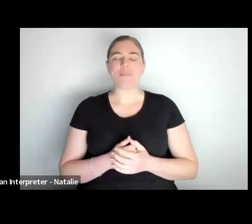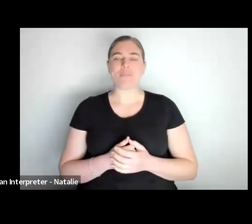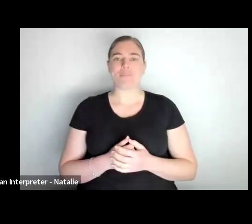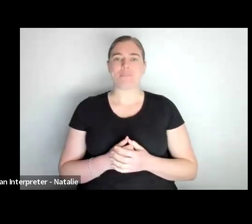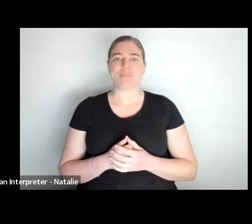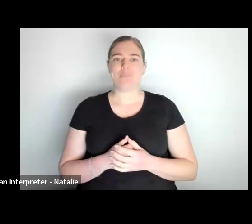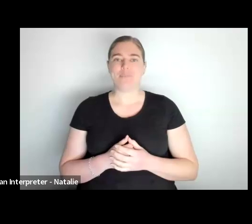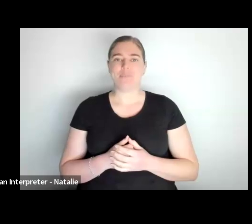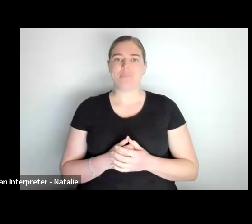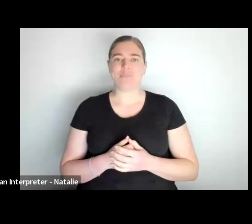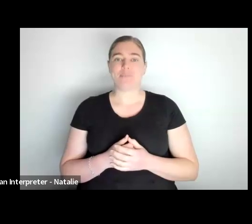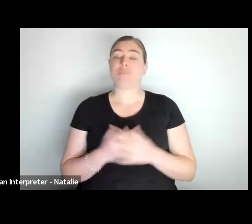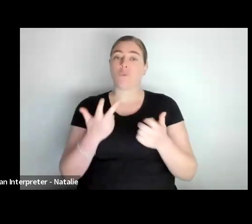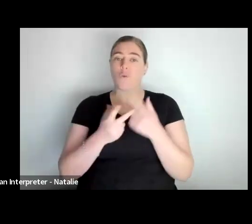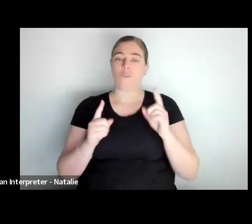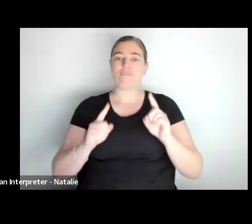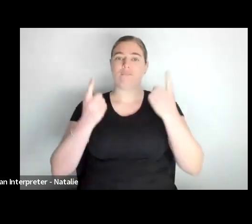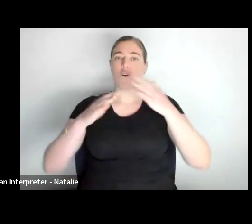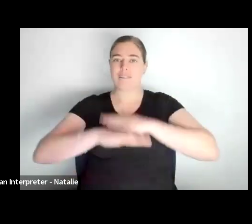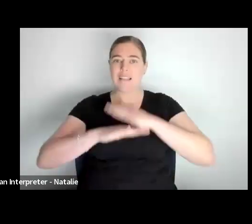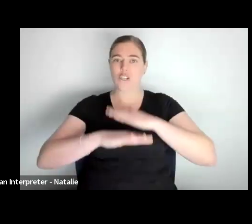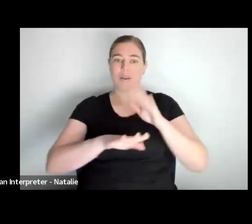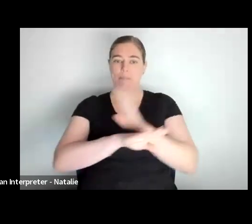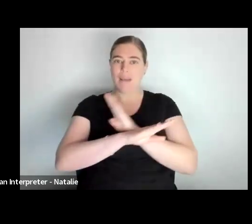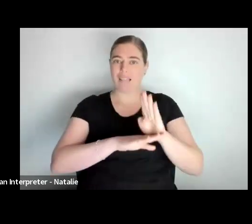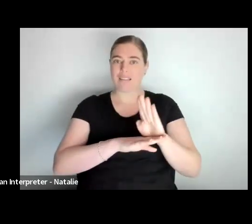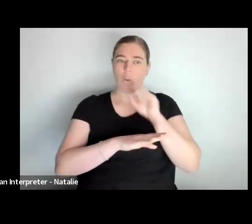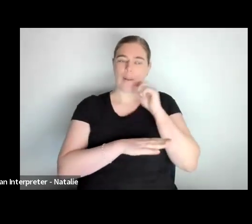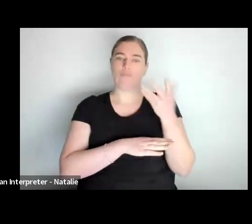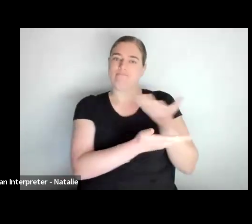to our First Nations panellists that we will be talking to shortly,